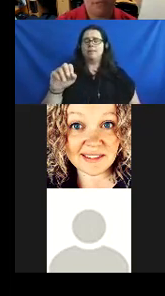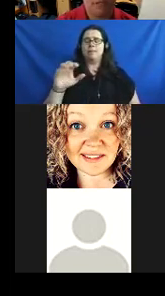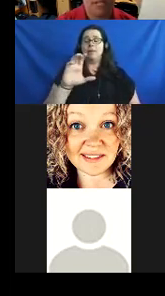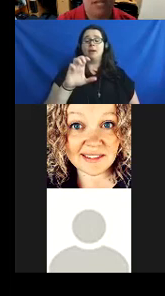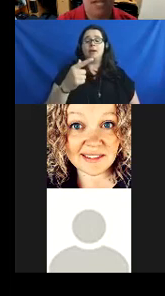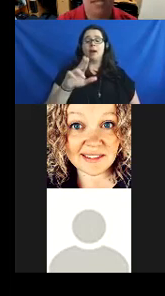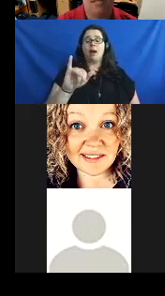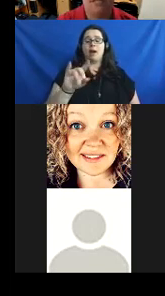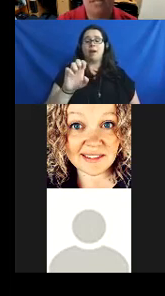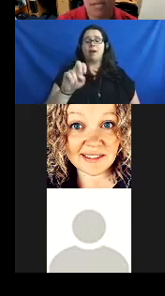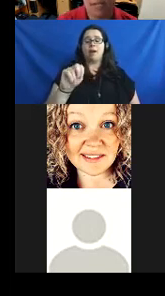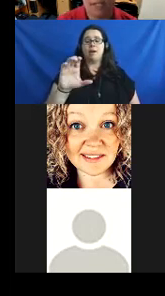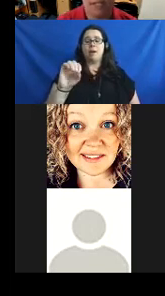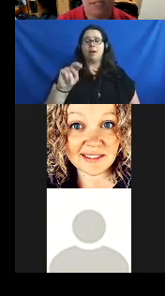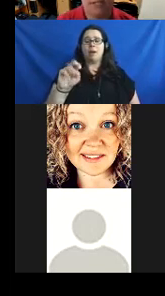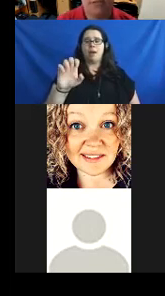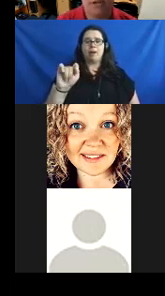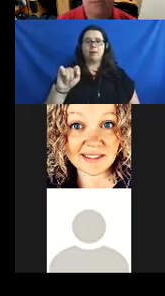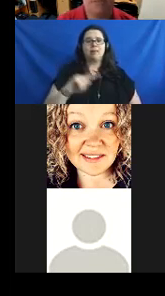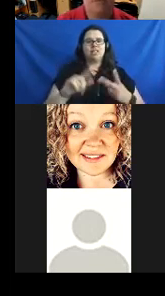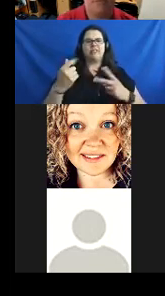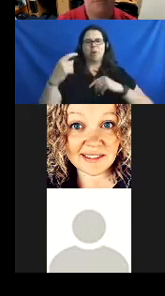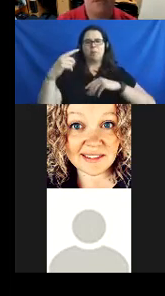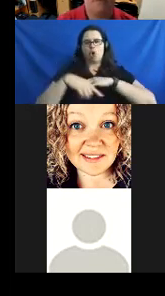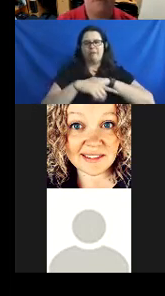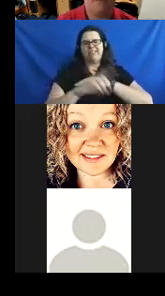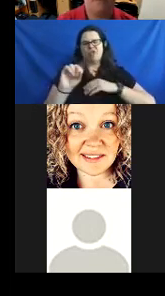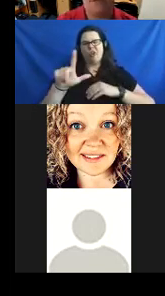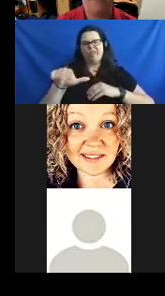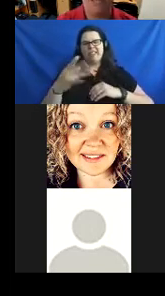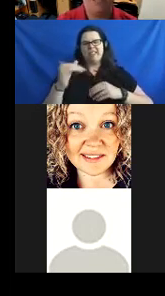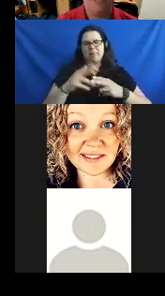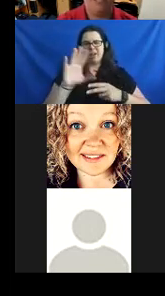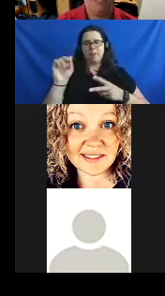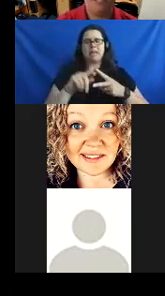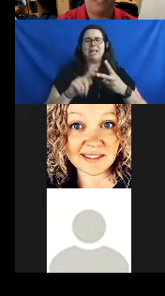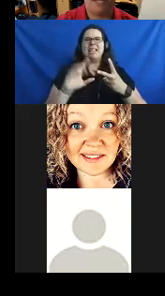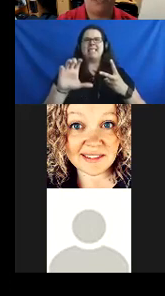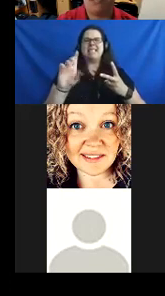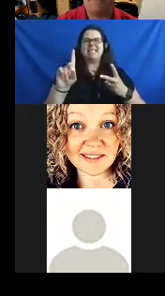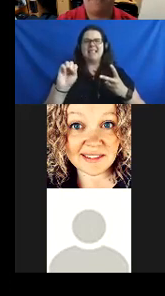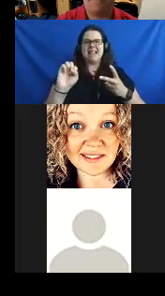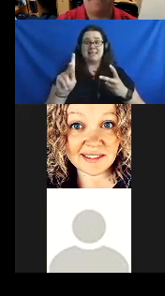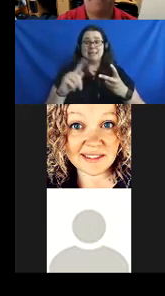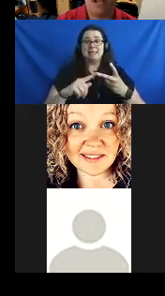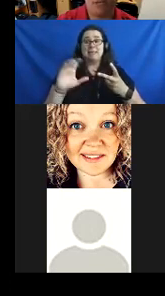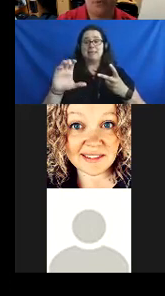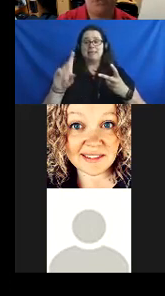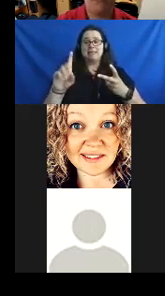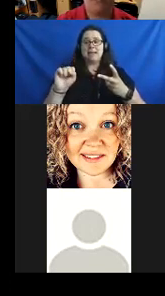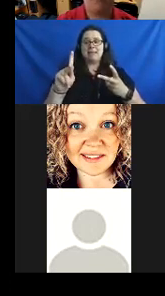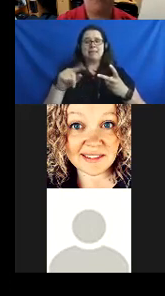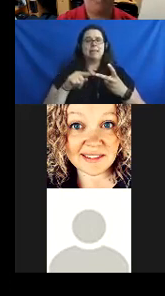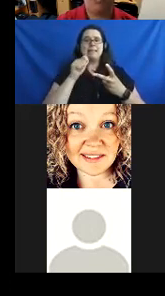AND CDESK IS NOT COMMERCIALLY AVAILABLE, BUT THEY DO HAVE A